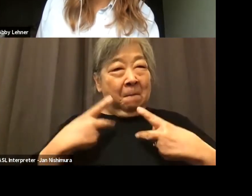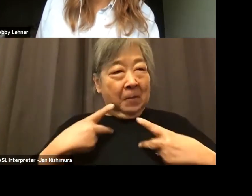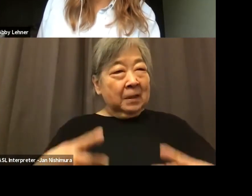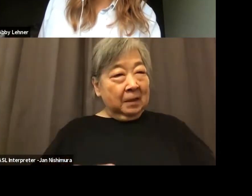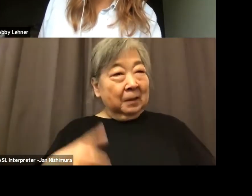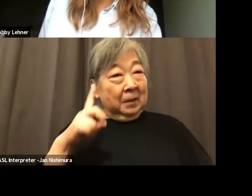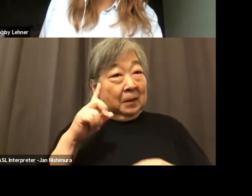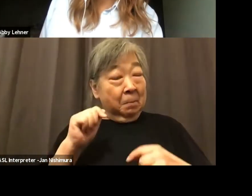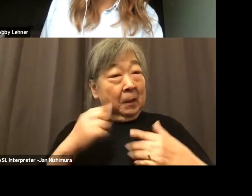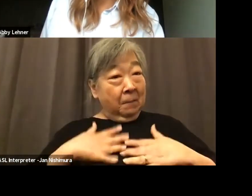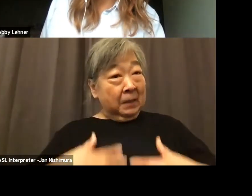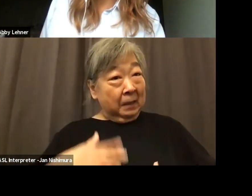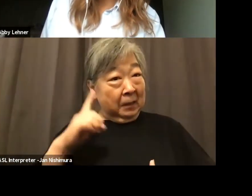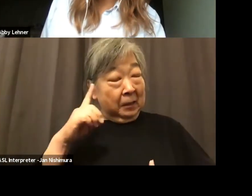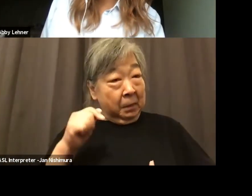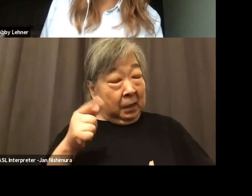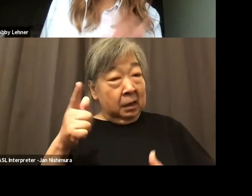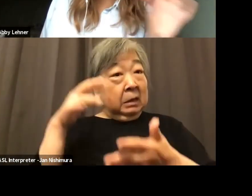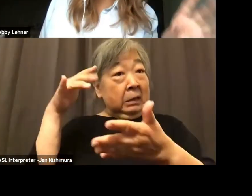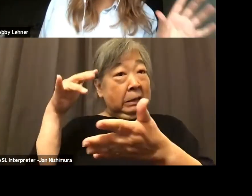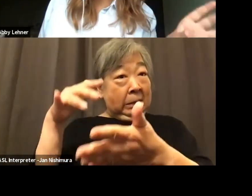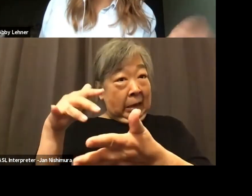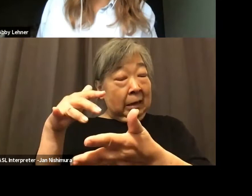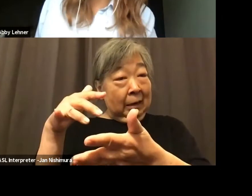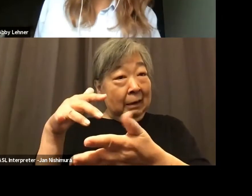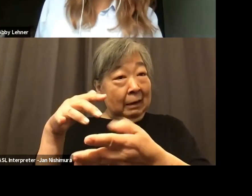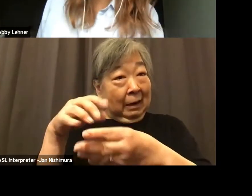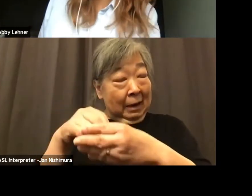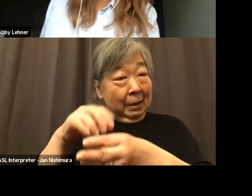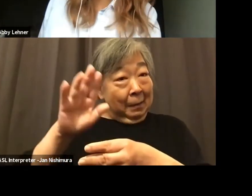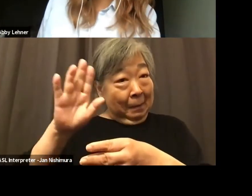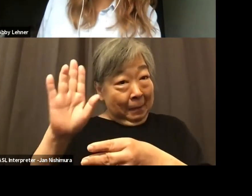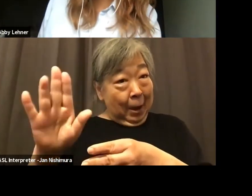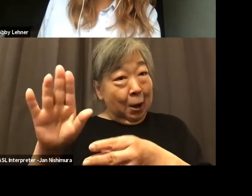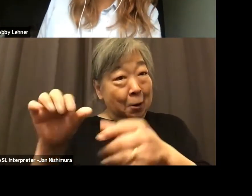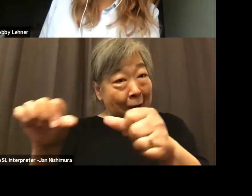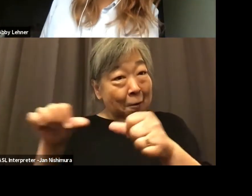study at their location in Berlin, Germany.